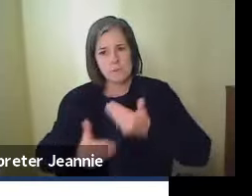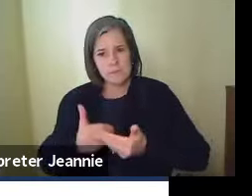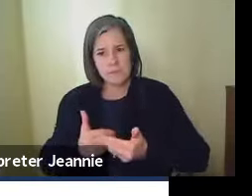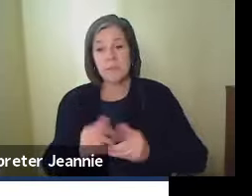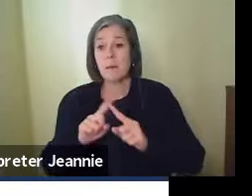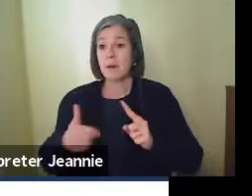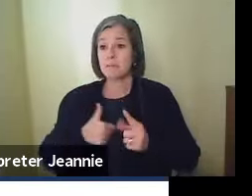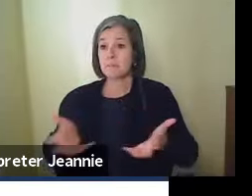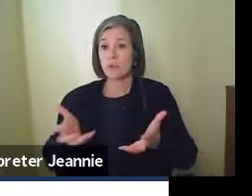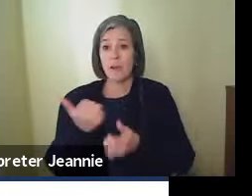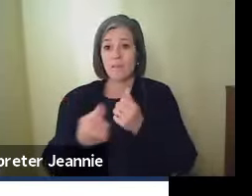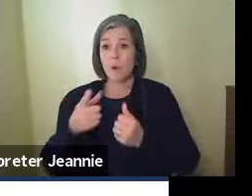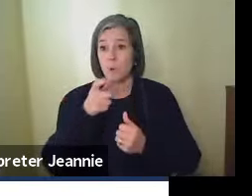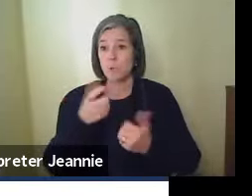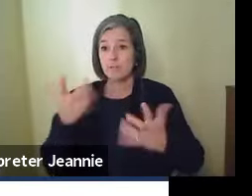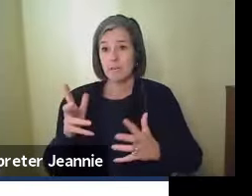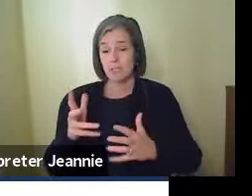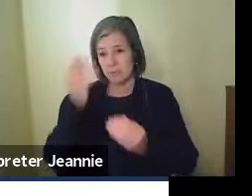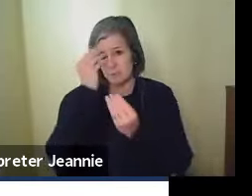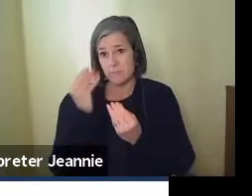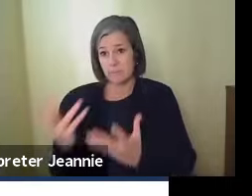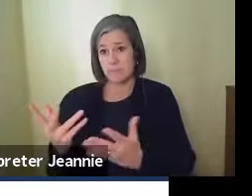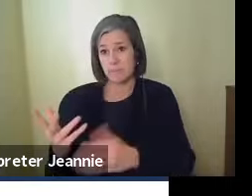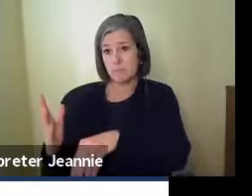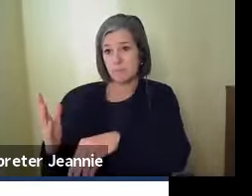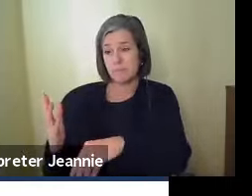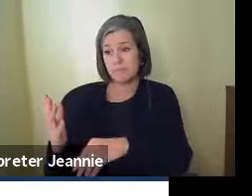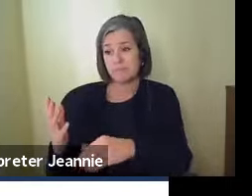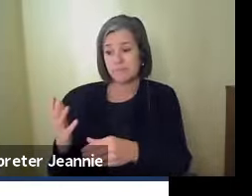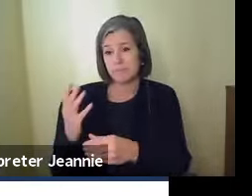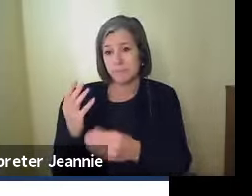everybody who has received notification that they can register through our system that they